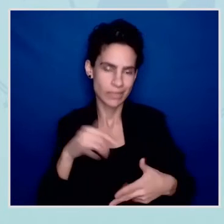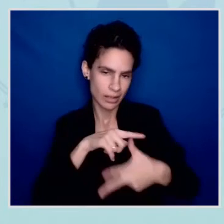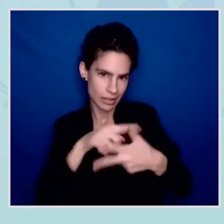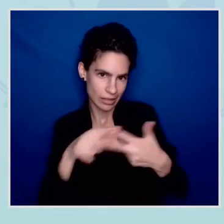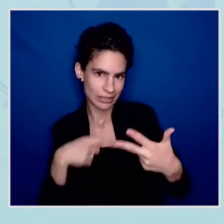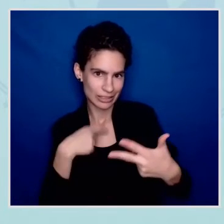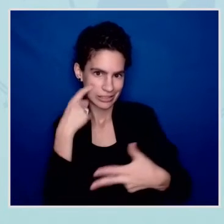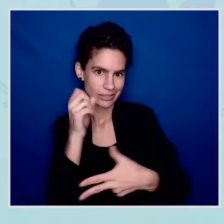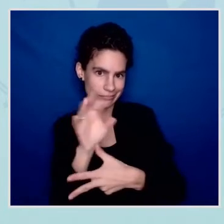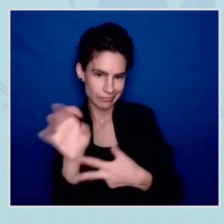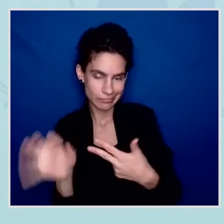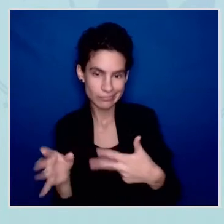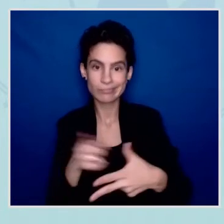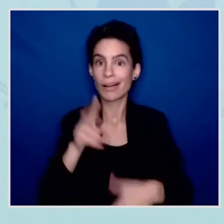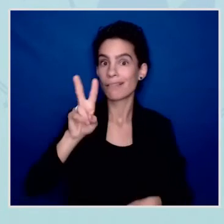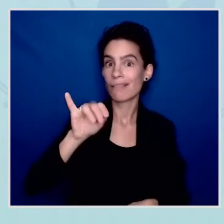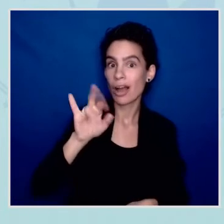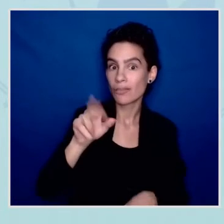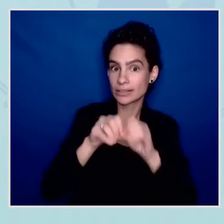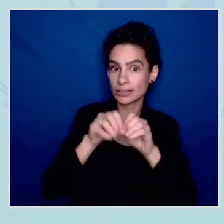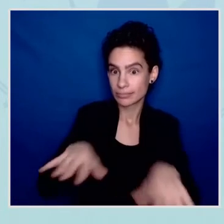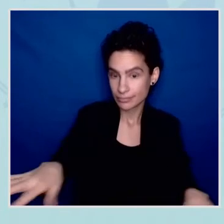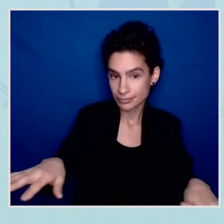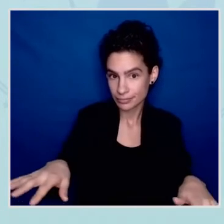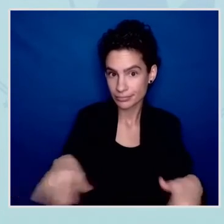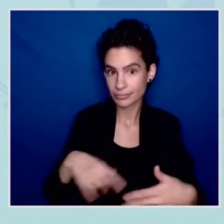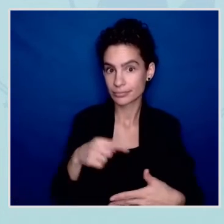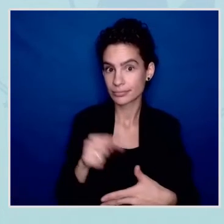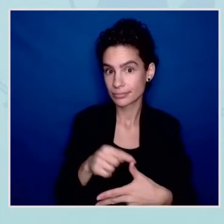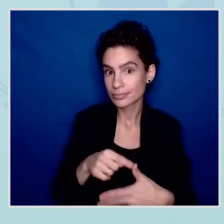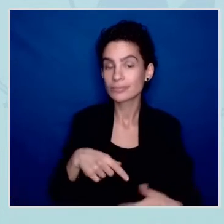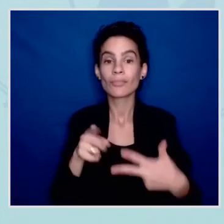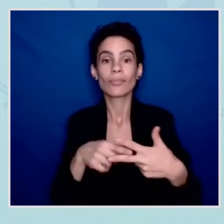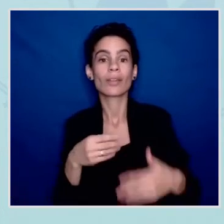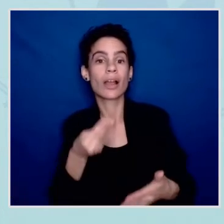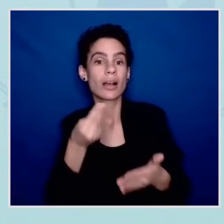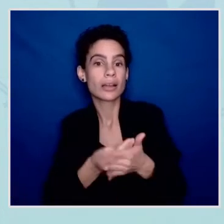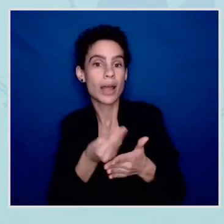GETTING INTRODUCED, BUT GETTING DONE, GETTING MONEY AND RESOURCES TO DO IT, IT TURNS